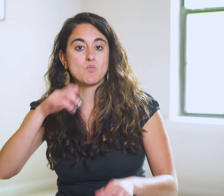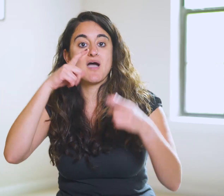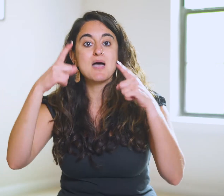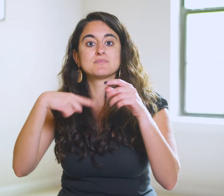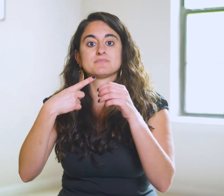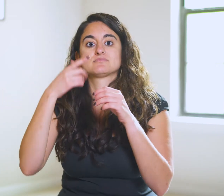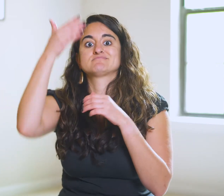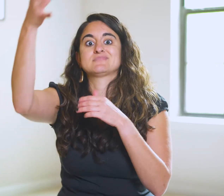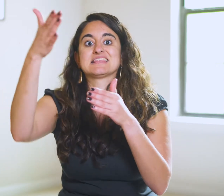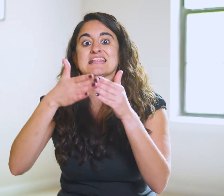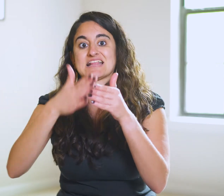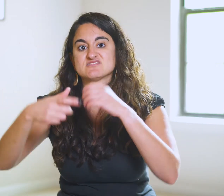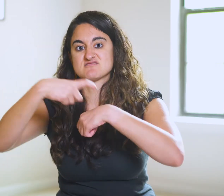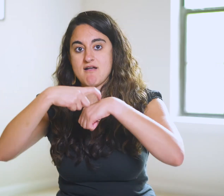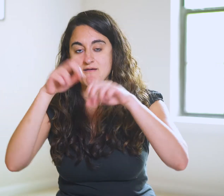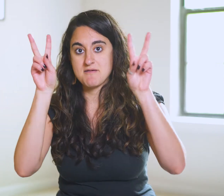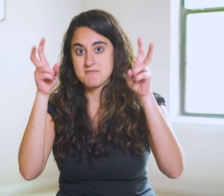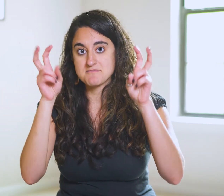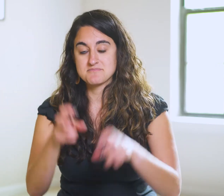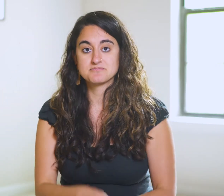about the end times.